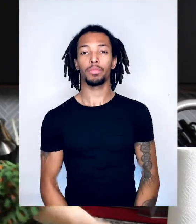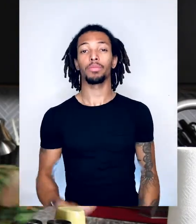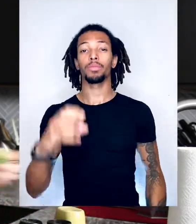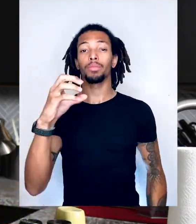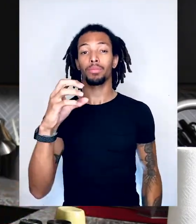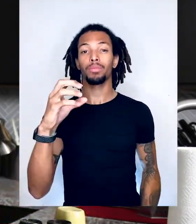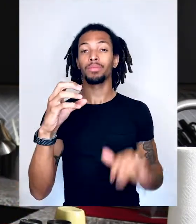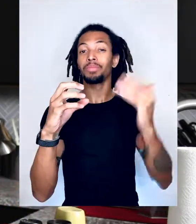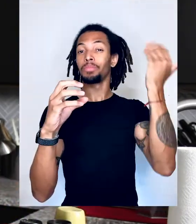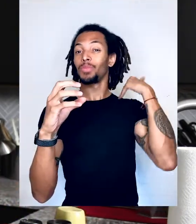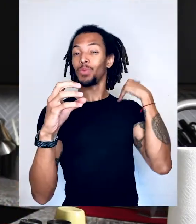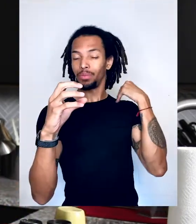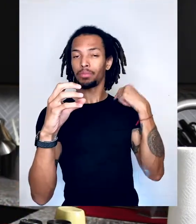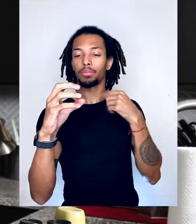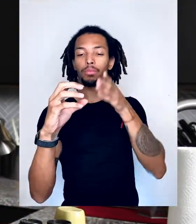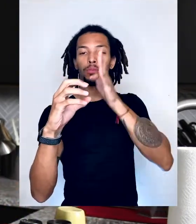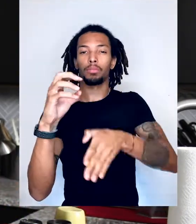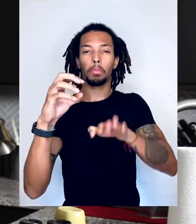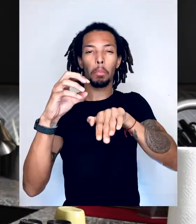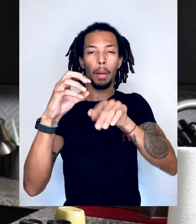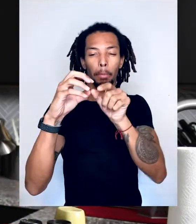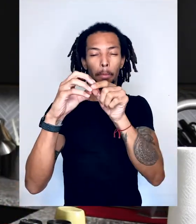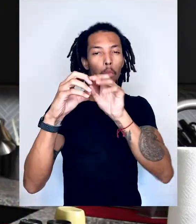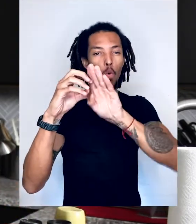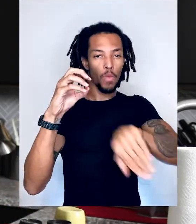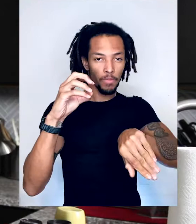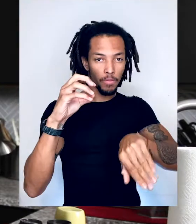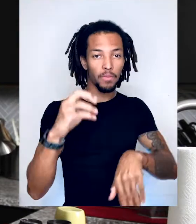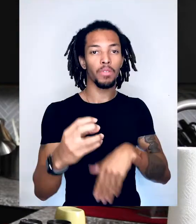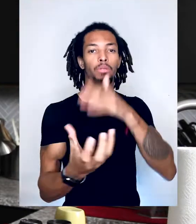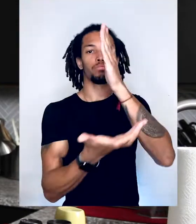Basically, I just trim the edge off like I did for the roasted sprouts,